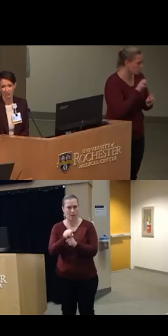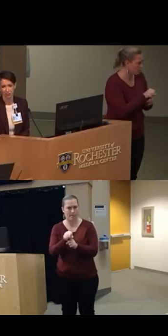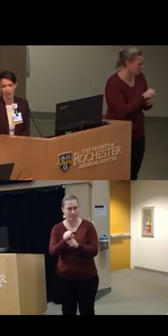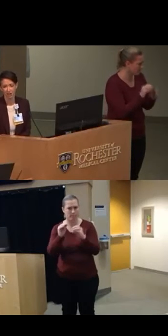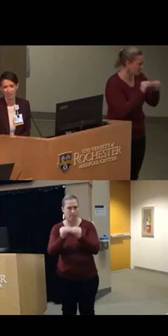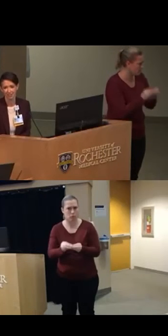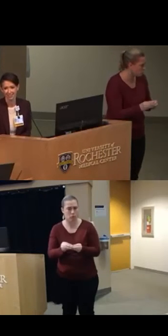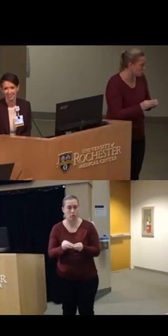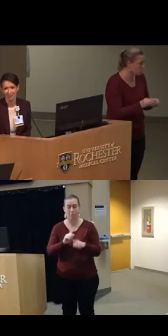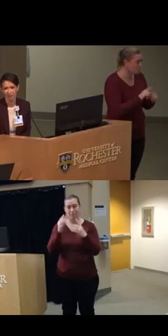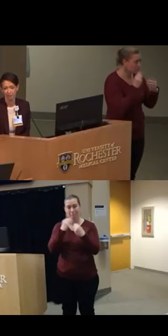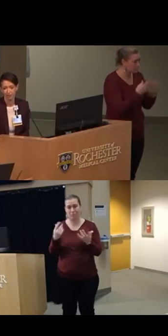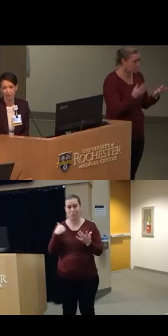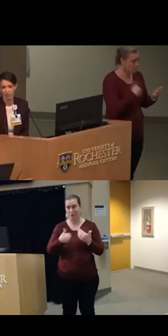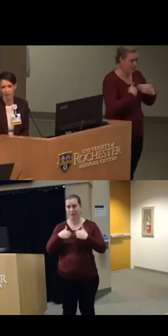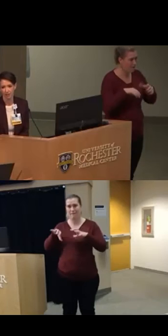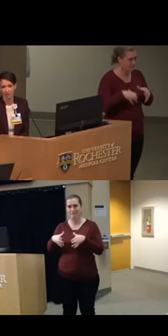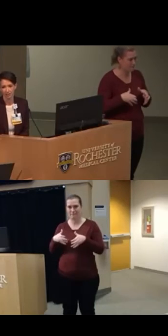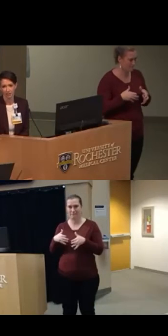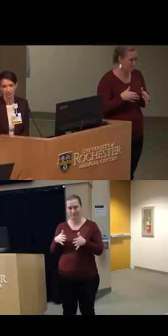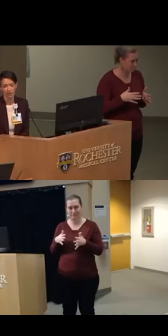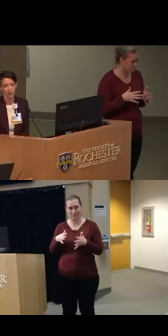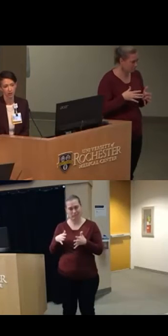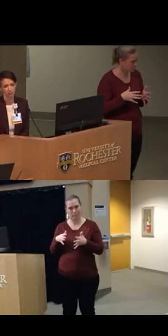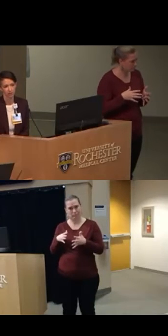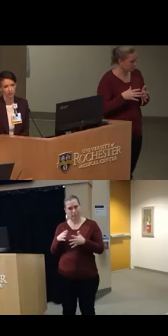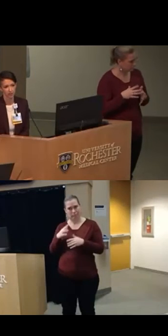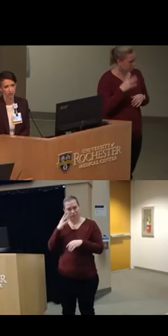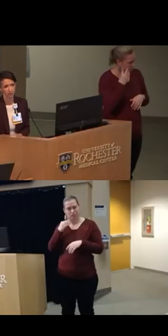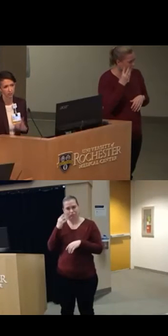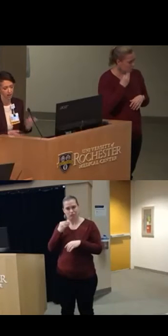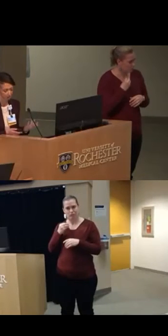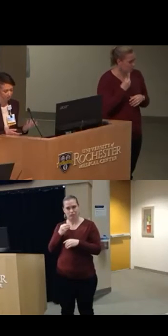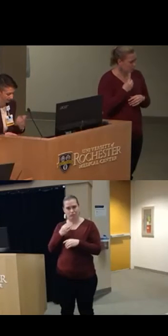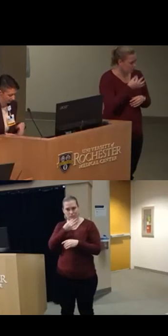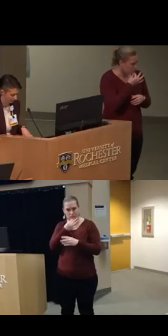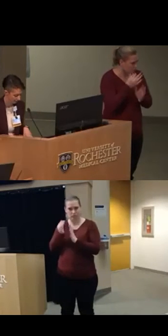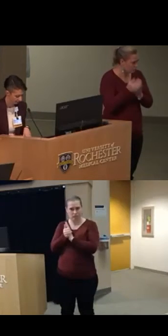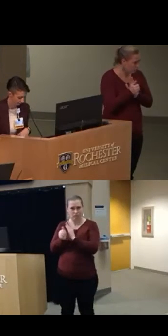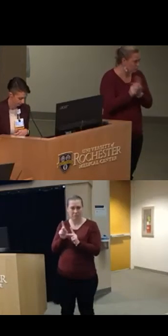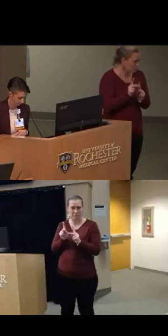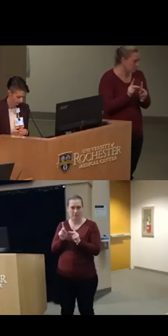a small army of people who are are very well equipped to uh provide this type of support